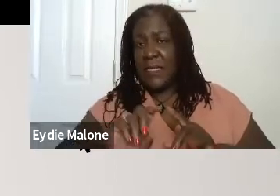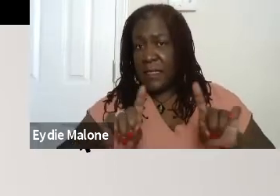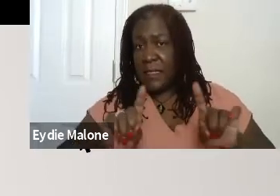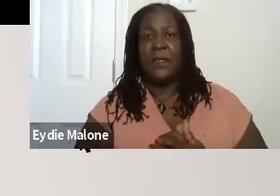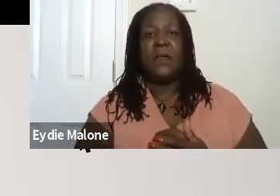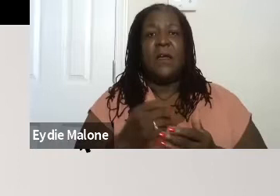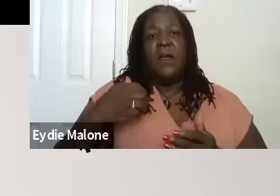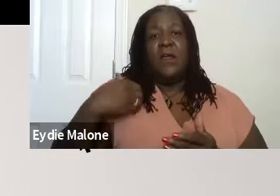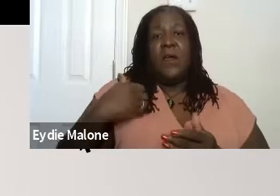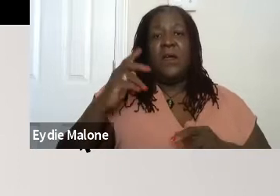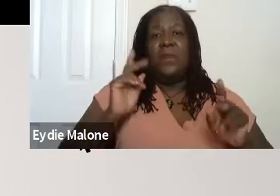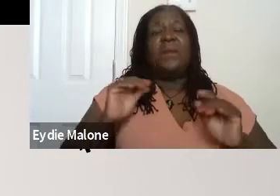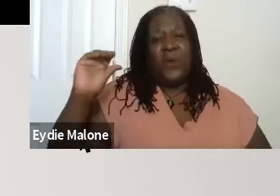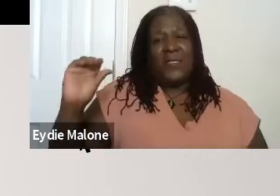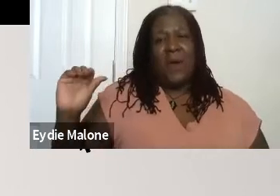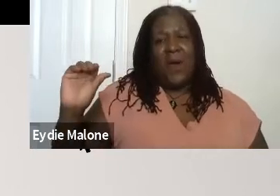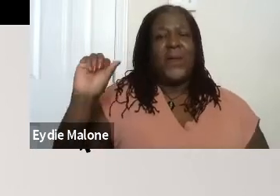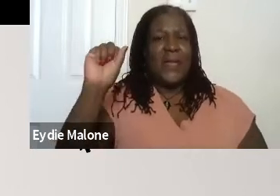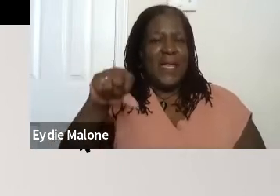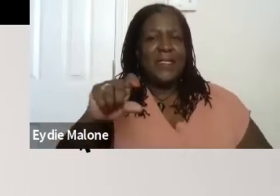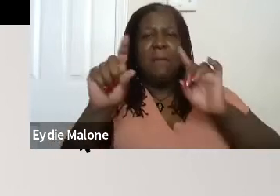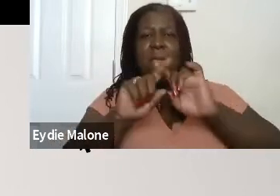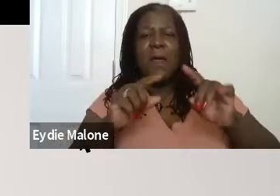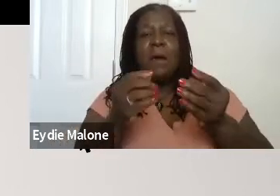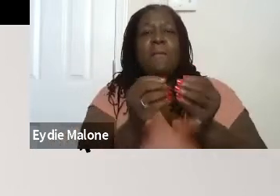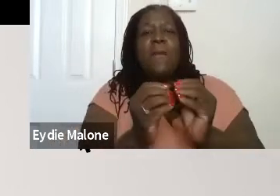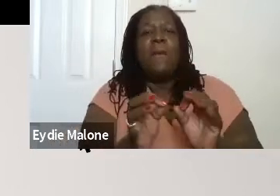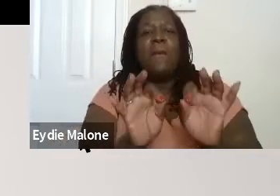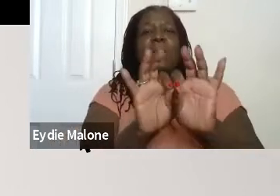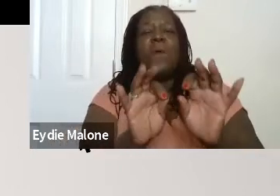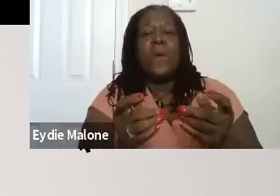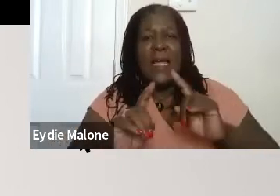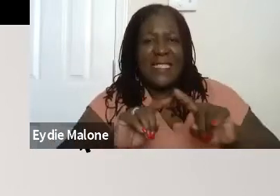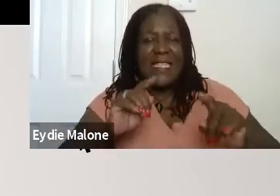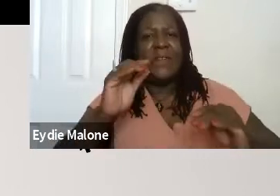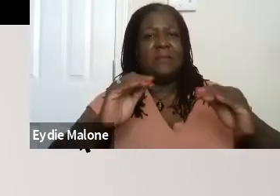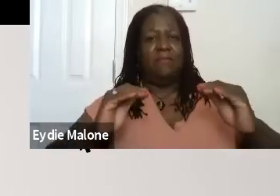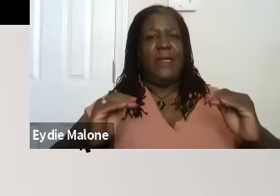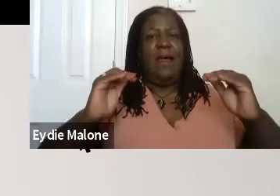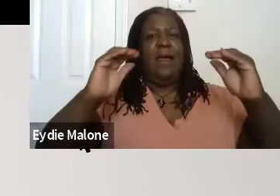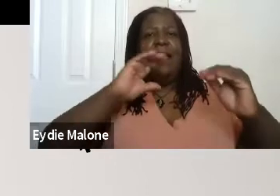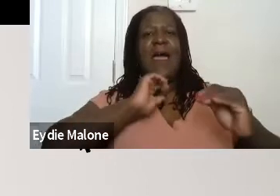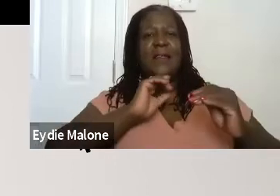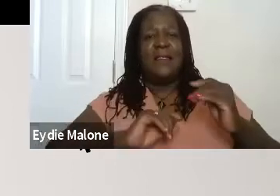are smaller, but, more importantly, at different ages in life, our body's immune system is